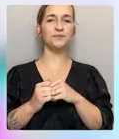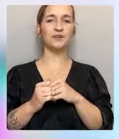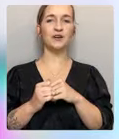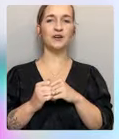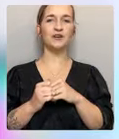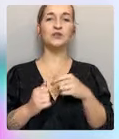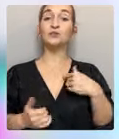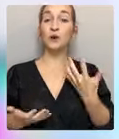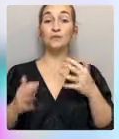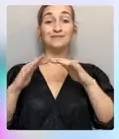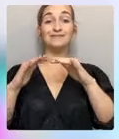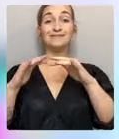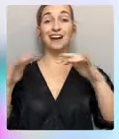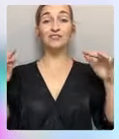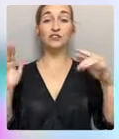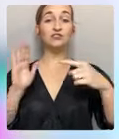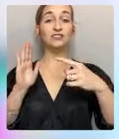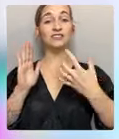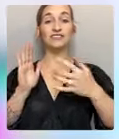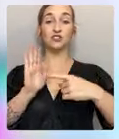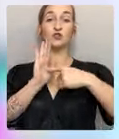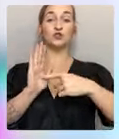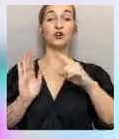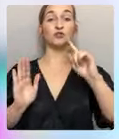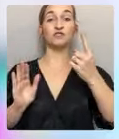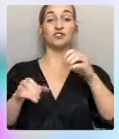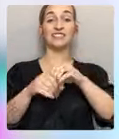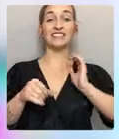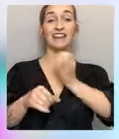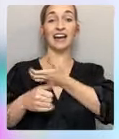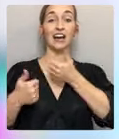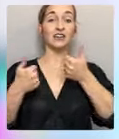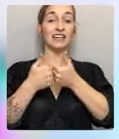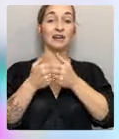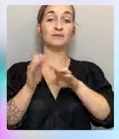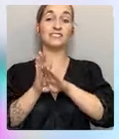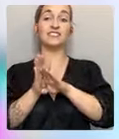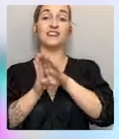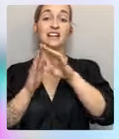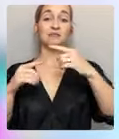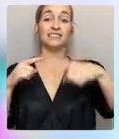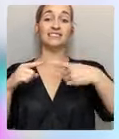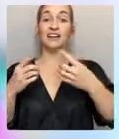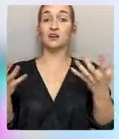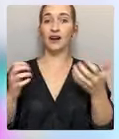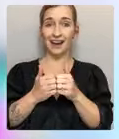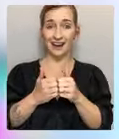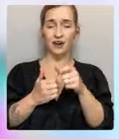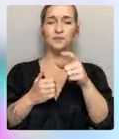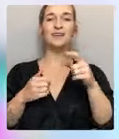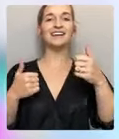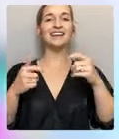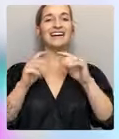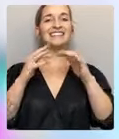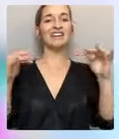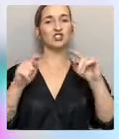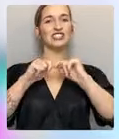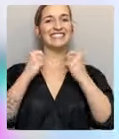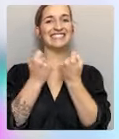So I would say, diversity, it shows first in our development cycle, is our diverse teams.